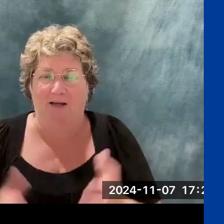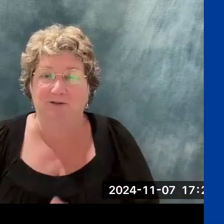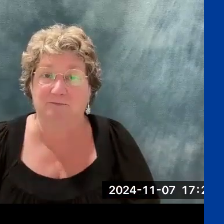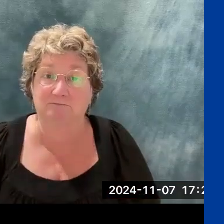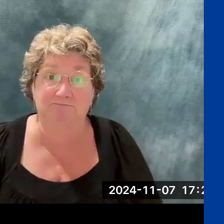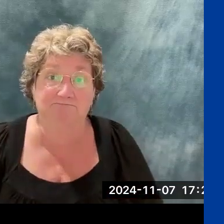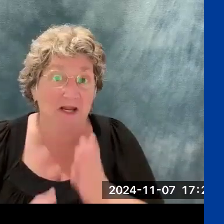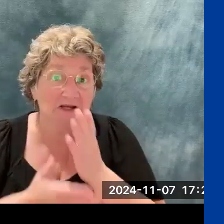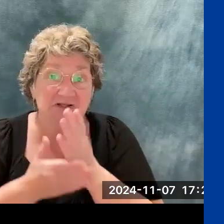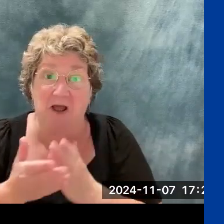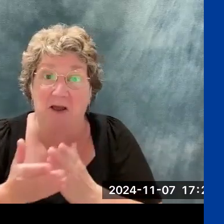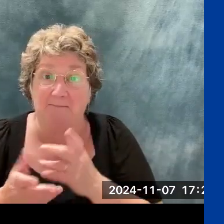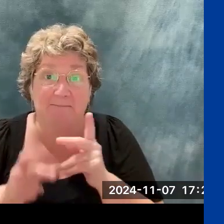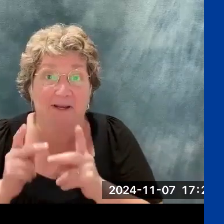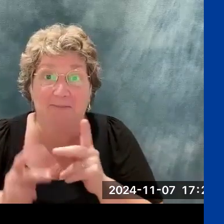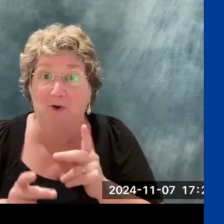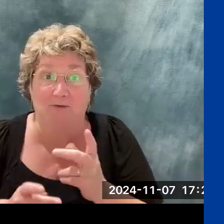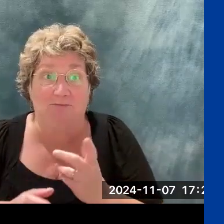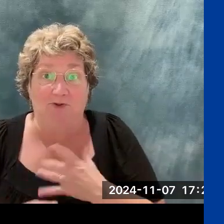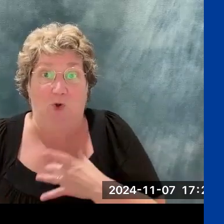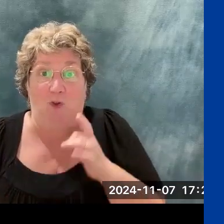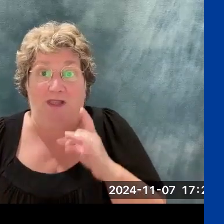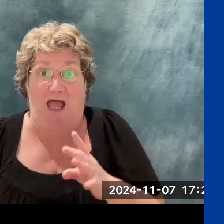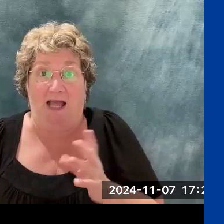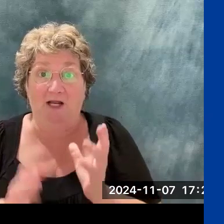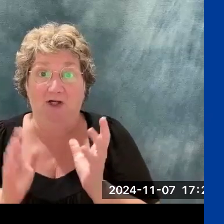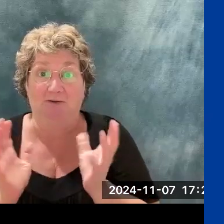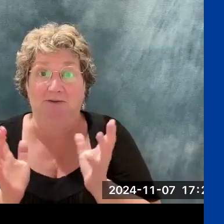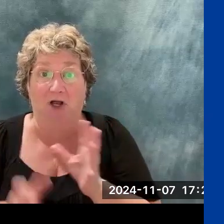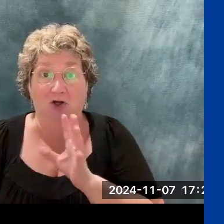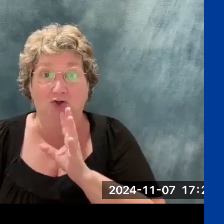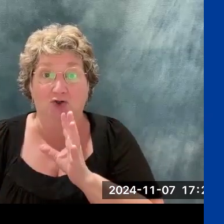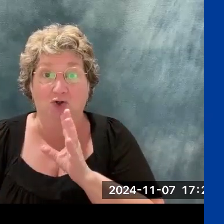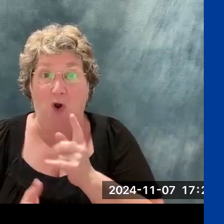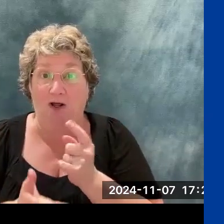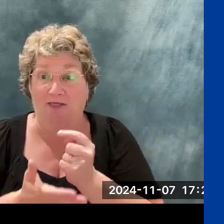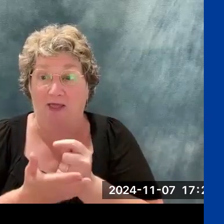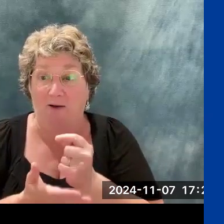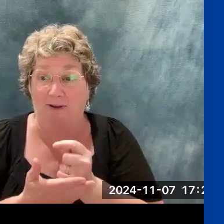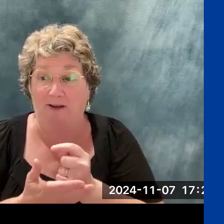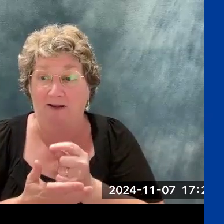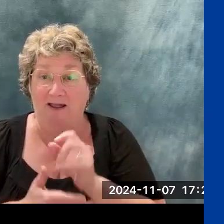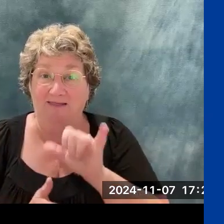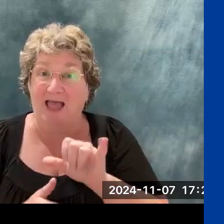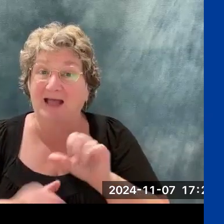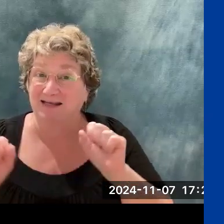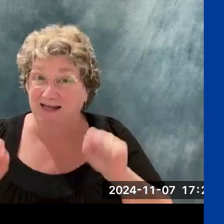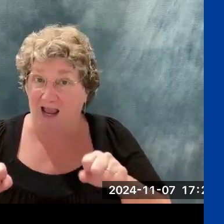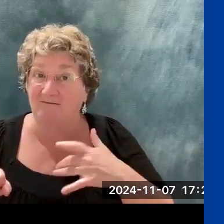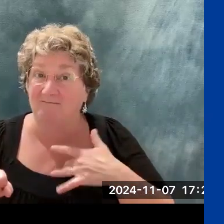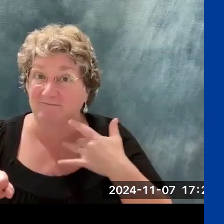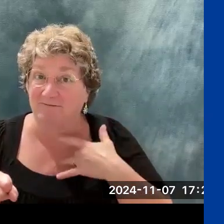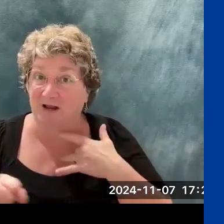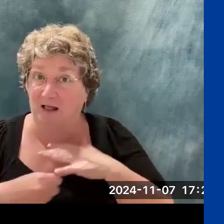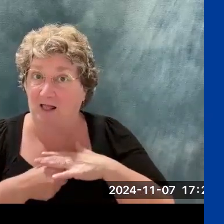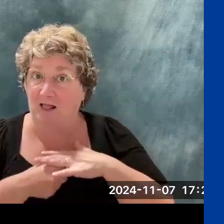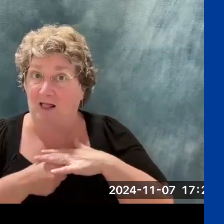It might be really intimidating. And so ensuring that we talk with them about what is going to be helpful for them.